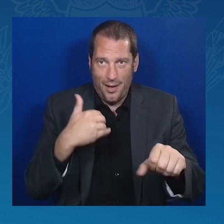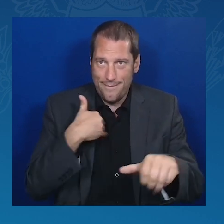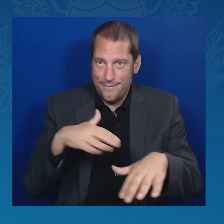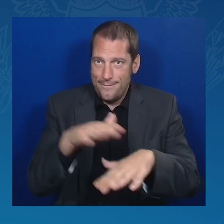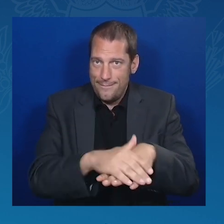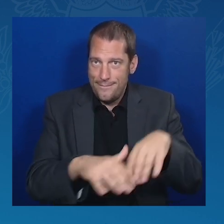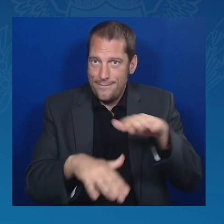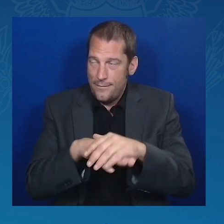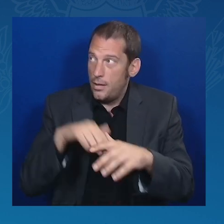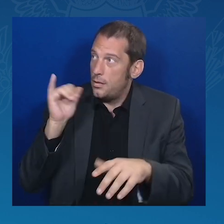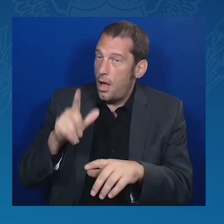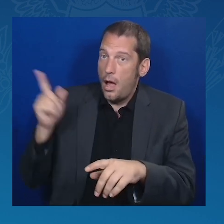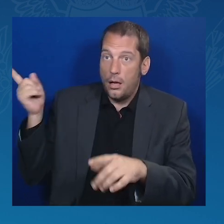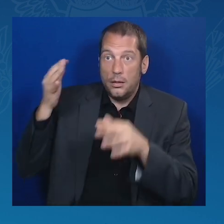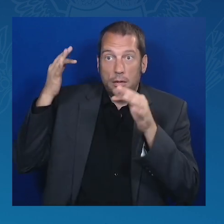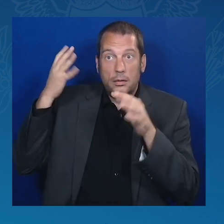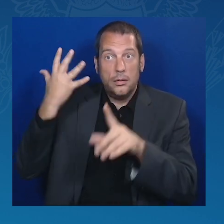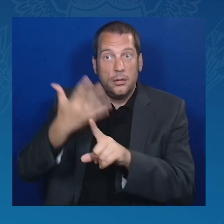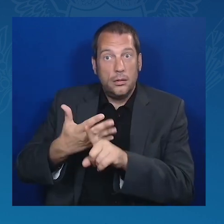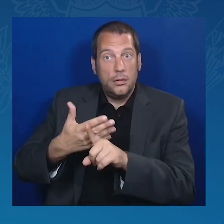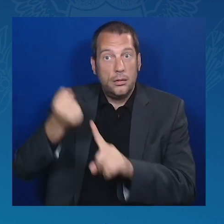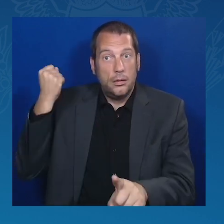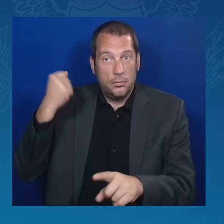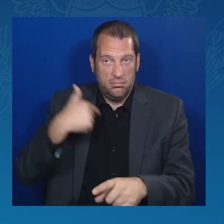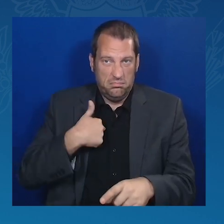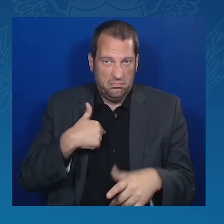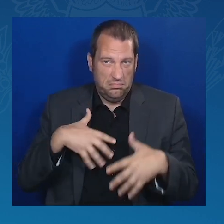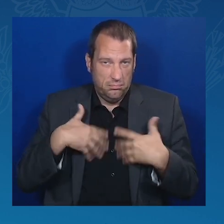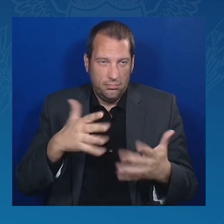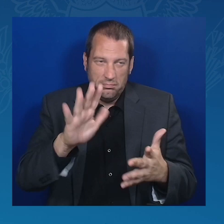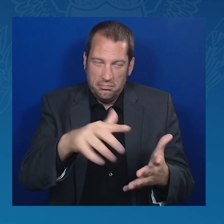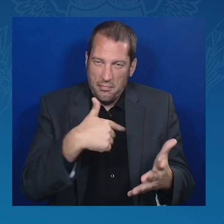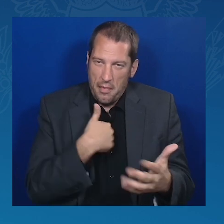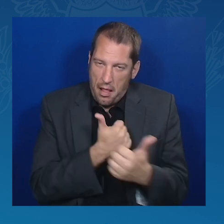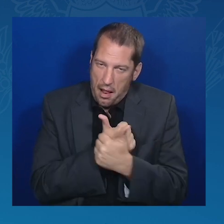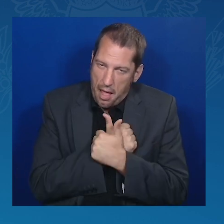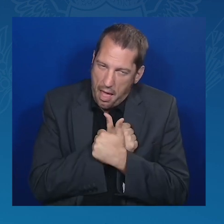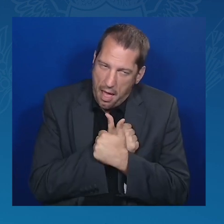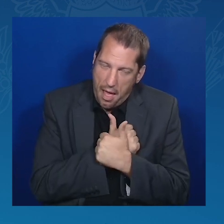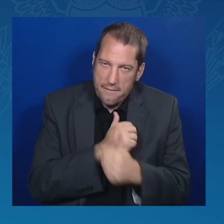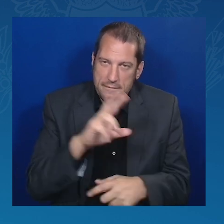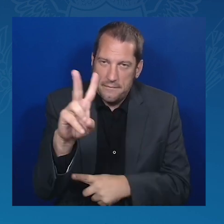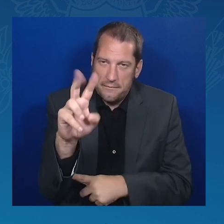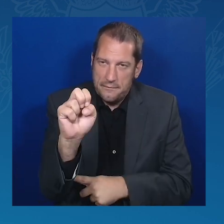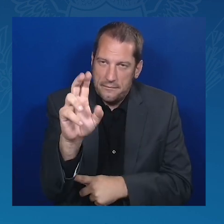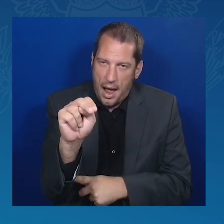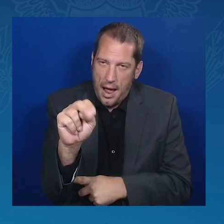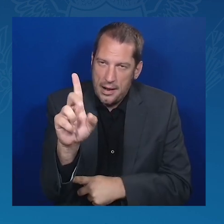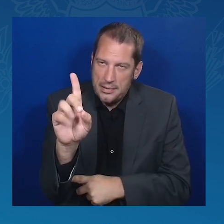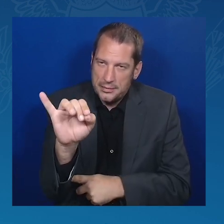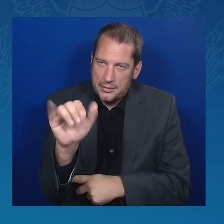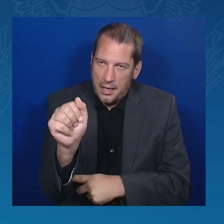You know those three, if you ever like in a moment of conflict, pull out a Venn diagram. Ms. Teigen: I'll do that with John.